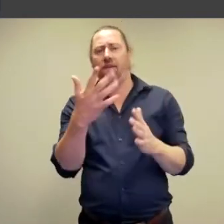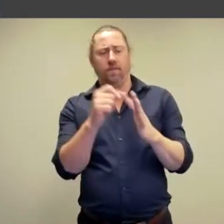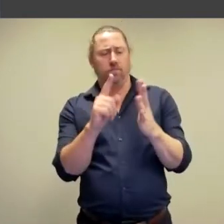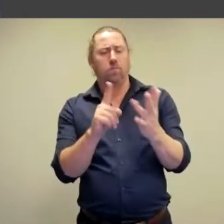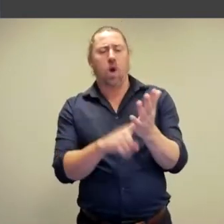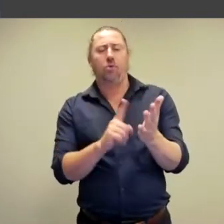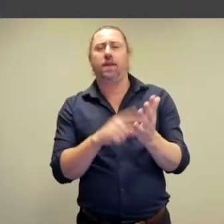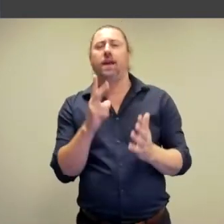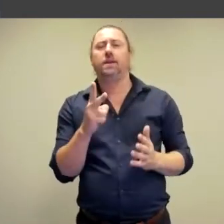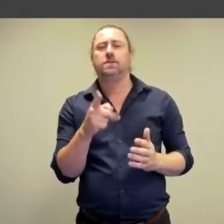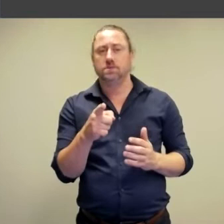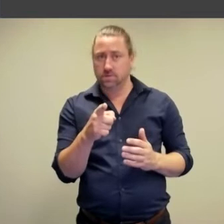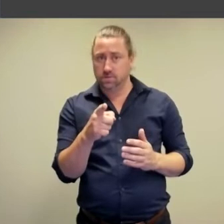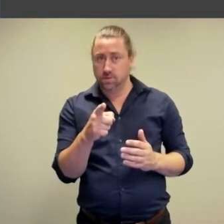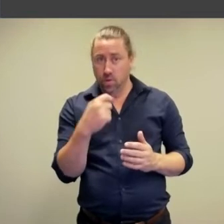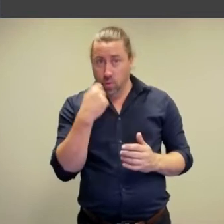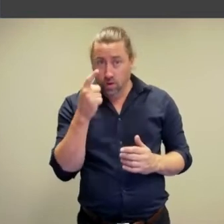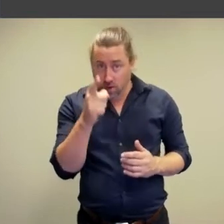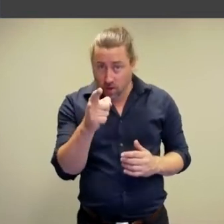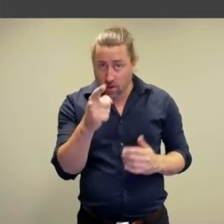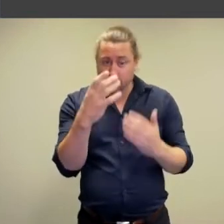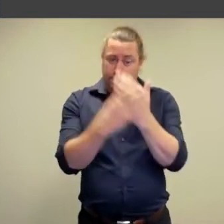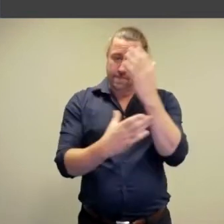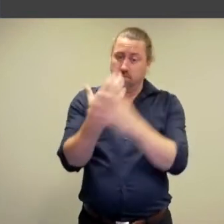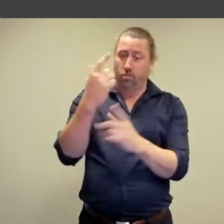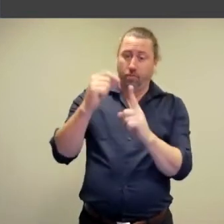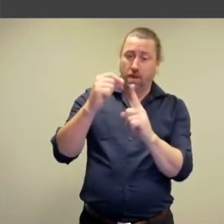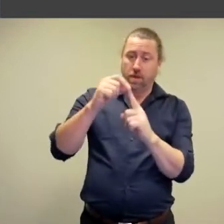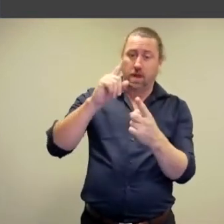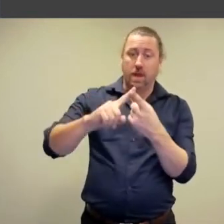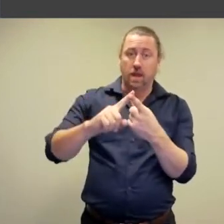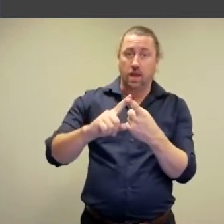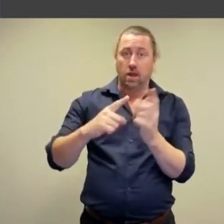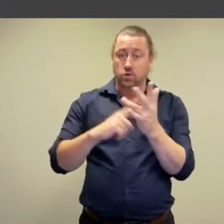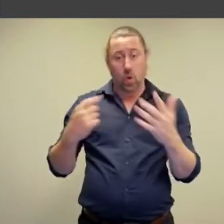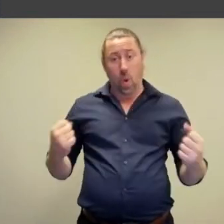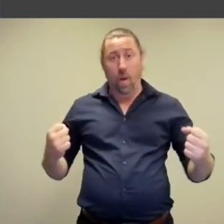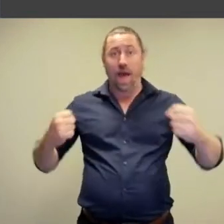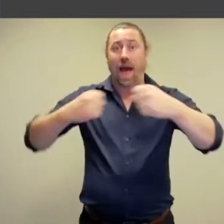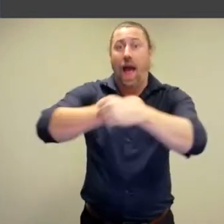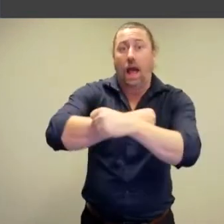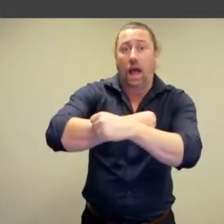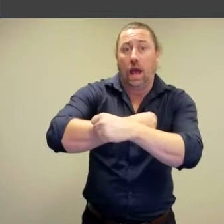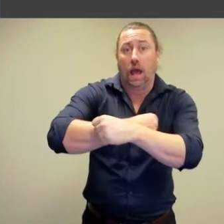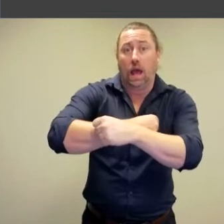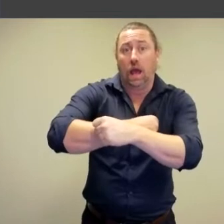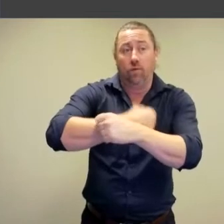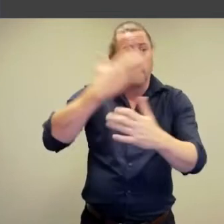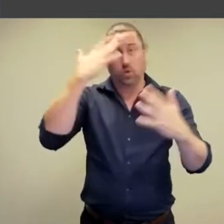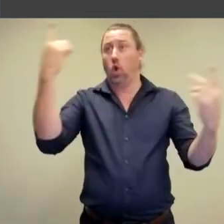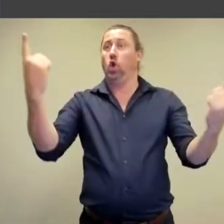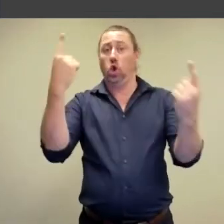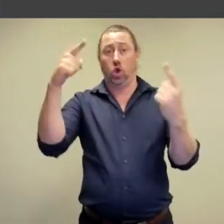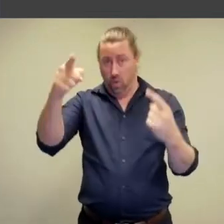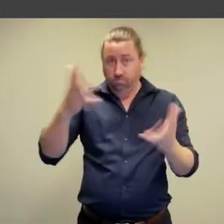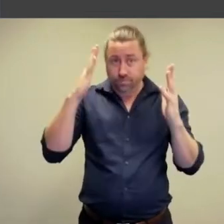would you put on PPE